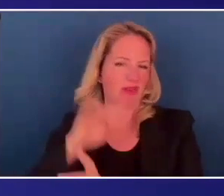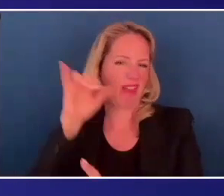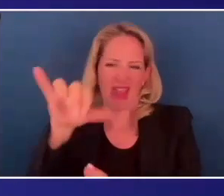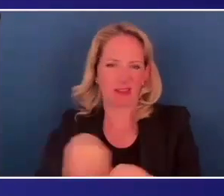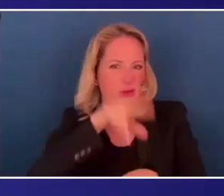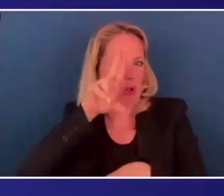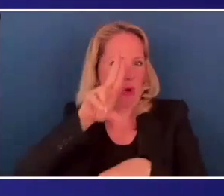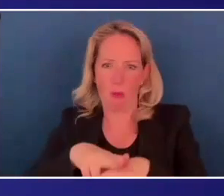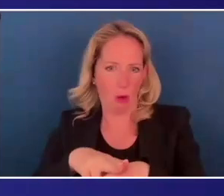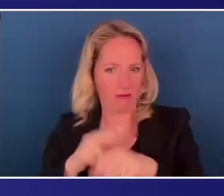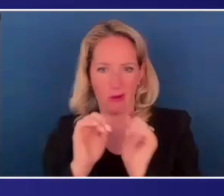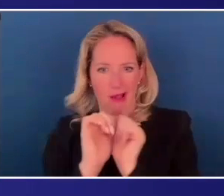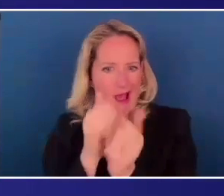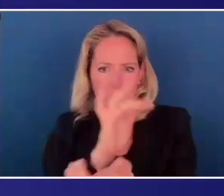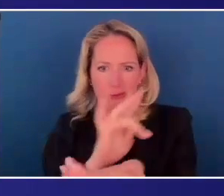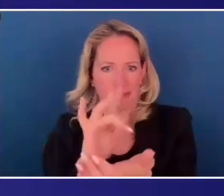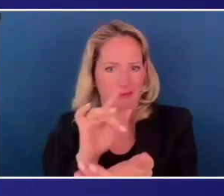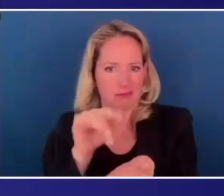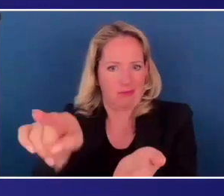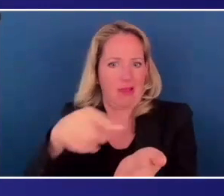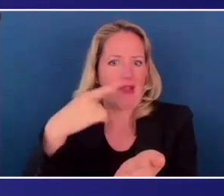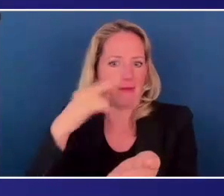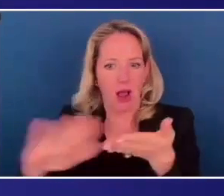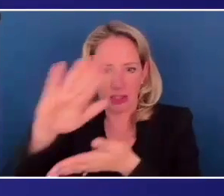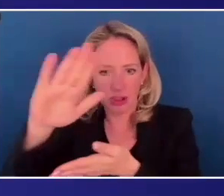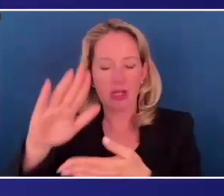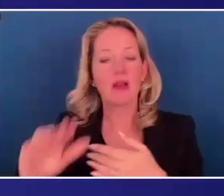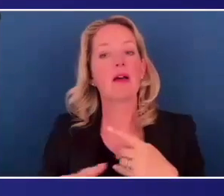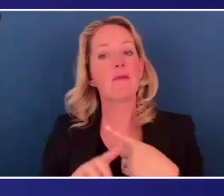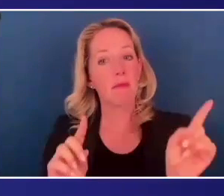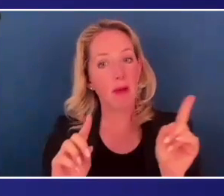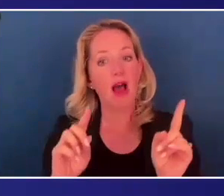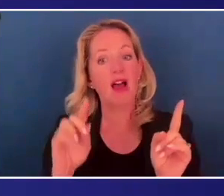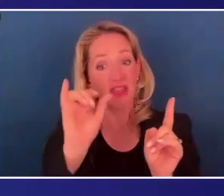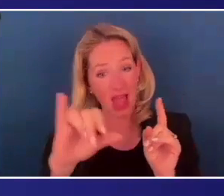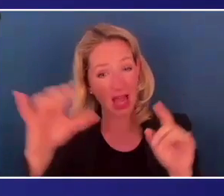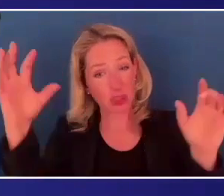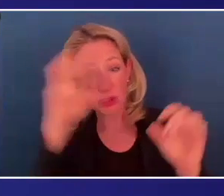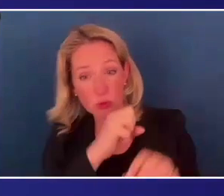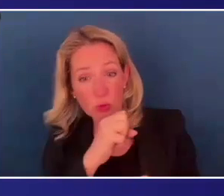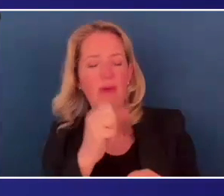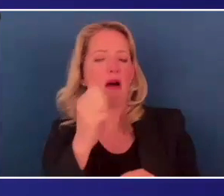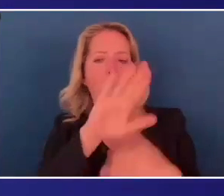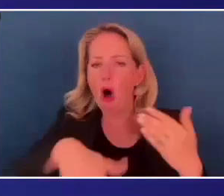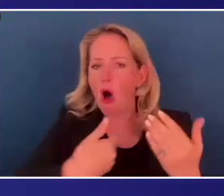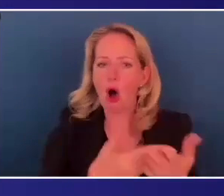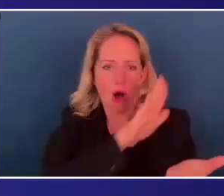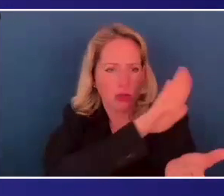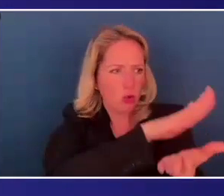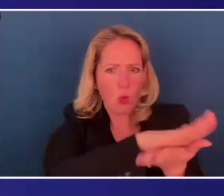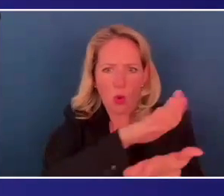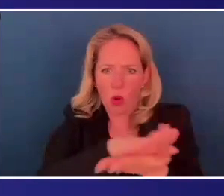But this system assumes every school is playing fair. And I'm here to tell you, many aren't.